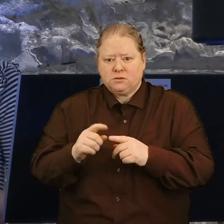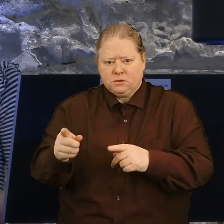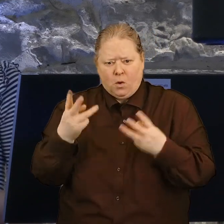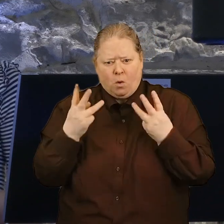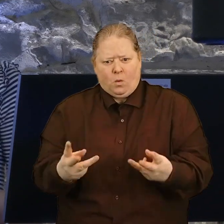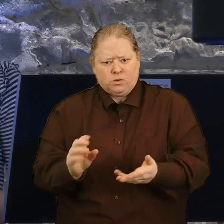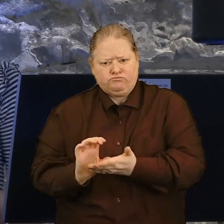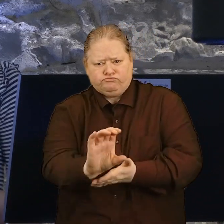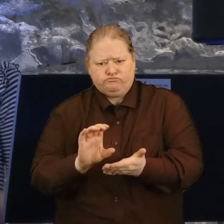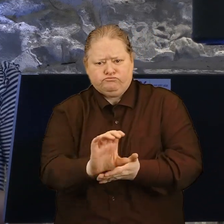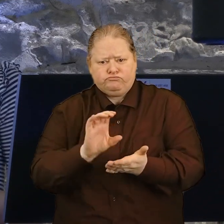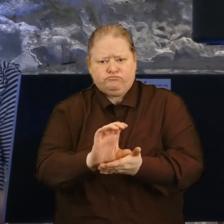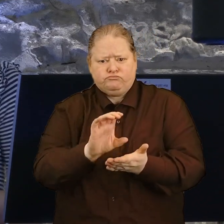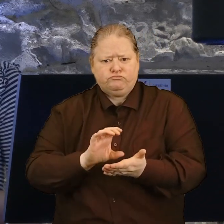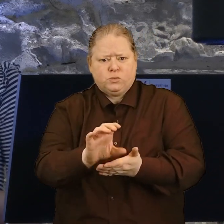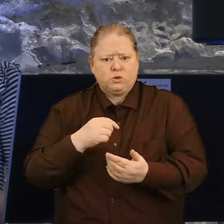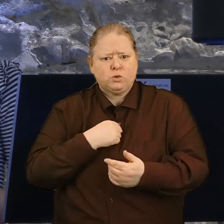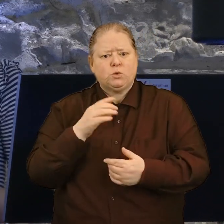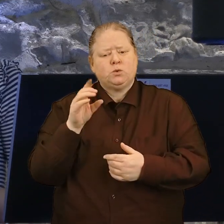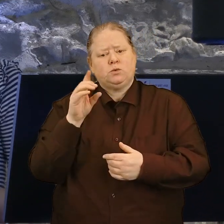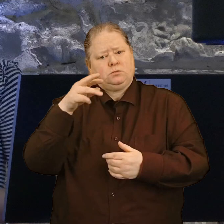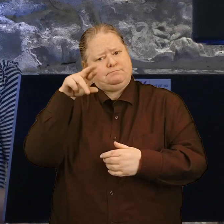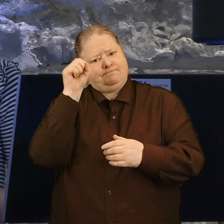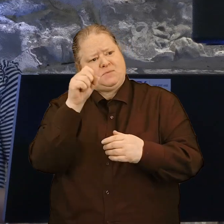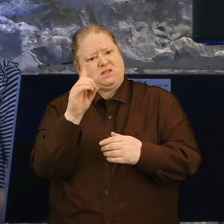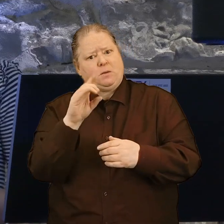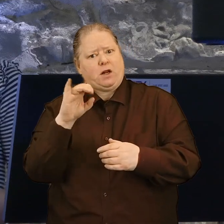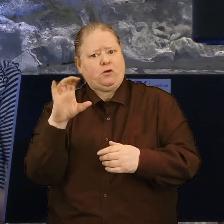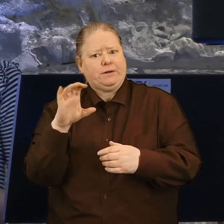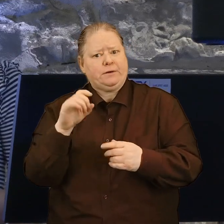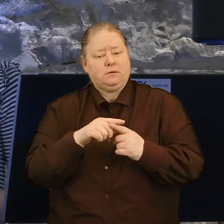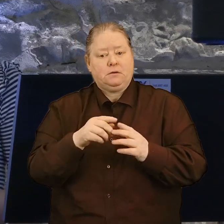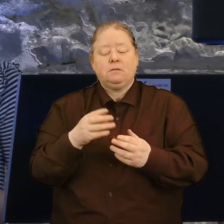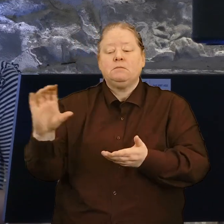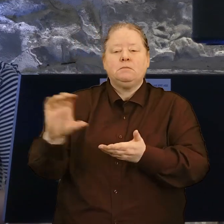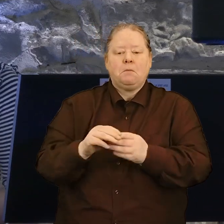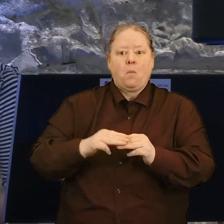subscribe to the testimonial to Dominic Corrigan and as a result we have a far larger sum than is required for the bust".